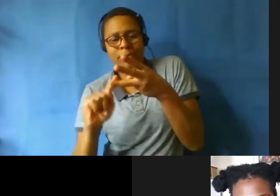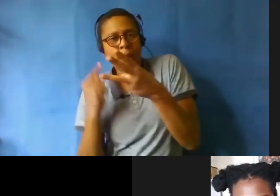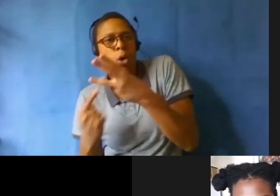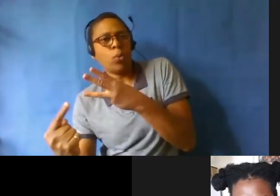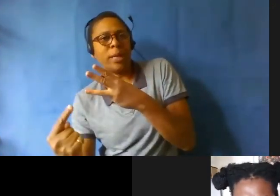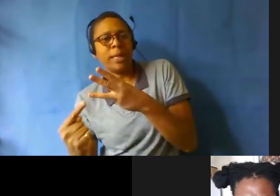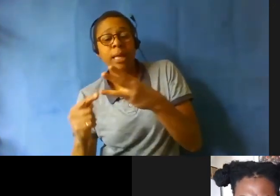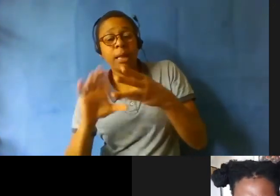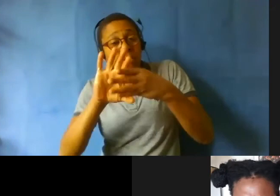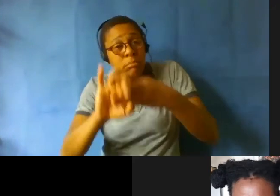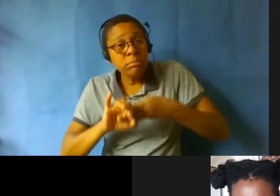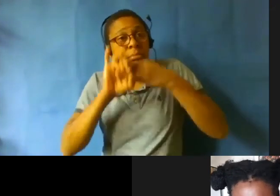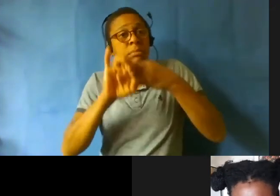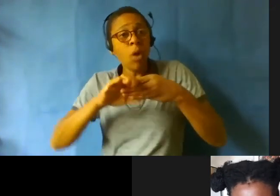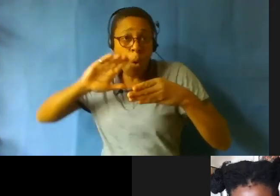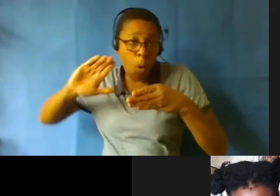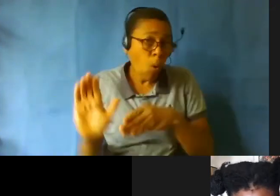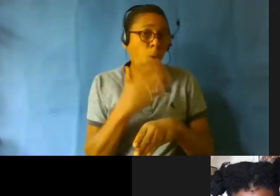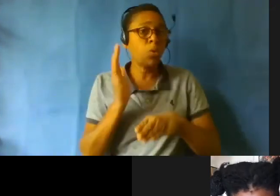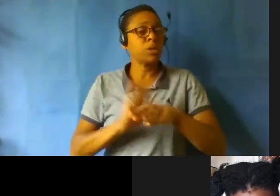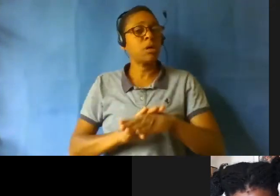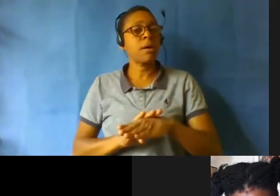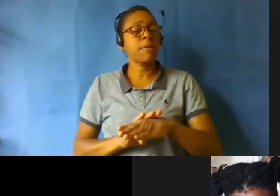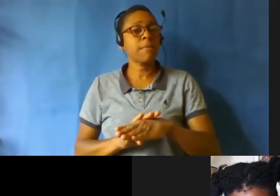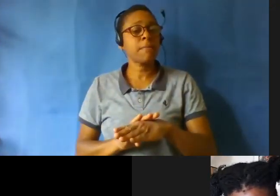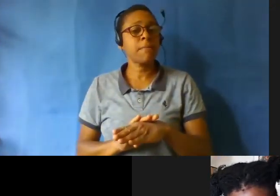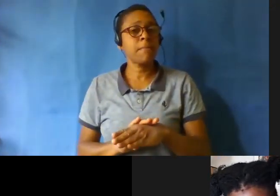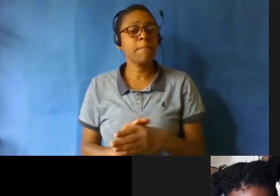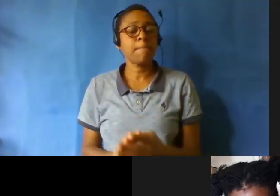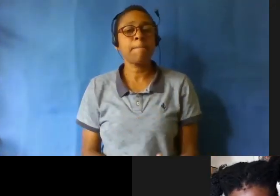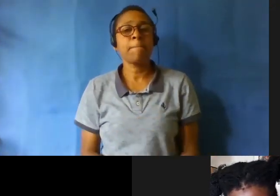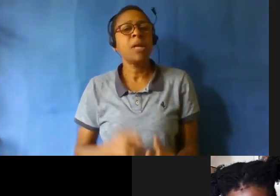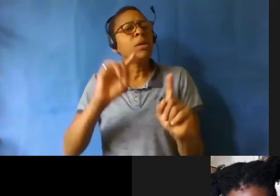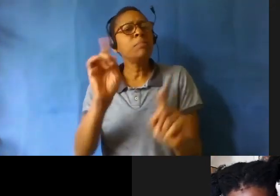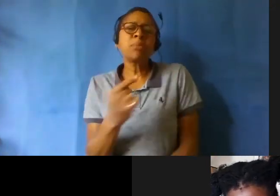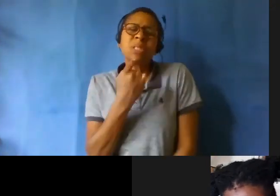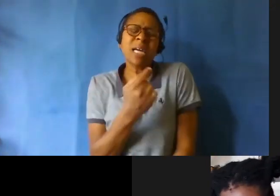look at these things so people say oh you know well this is an American issue